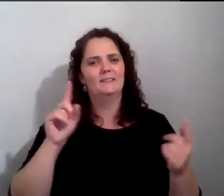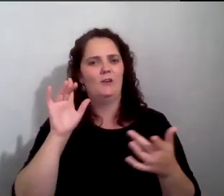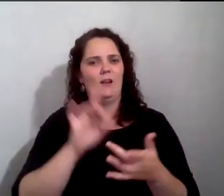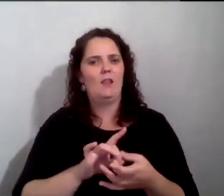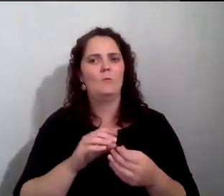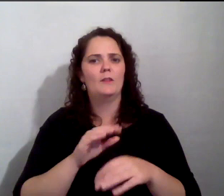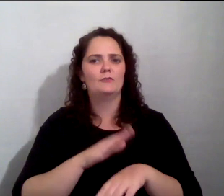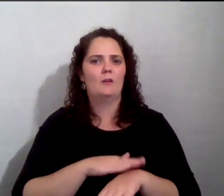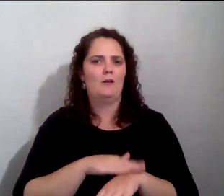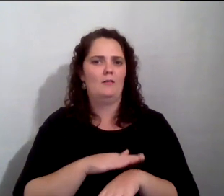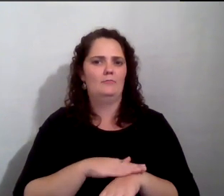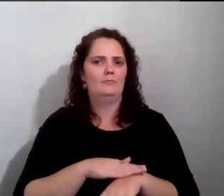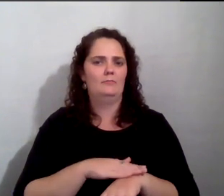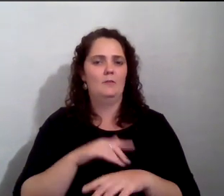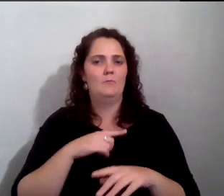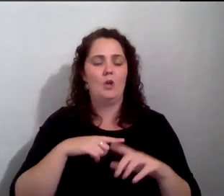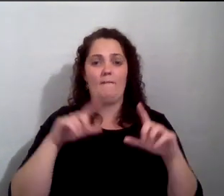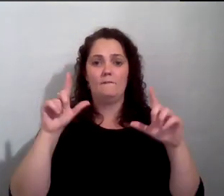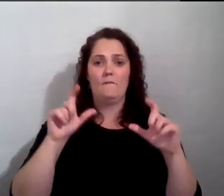paintings have a totally different relationship with time, so